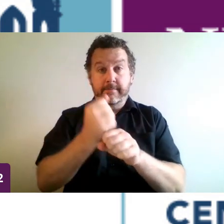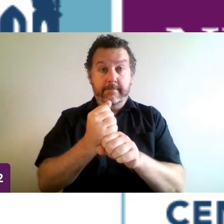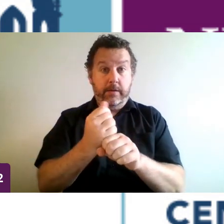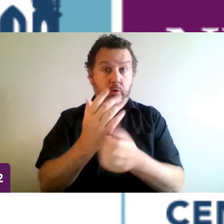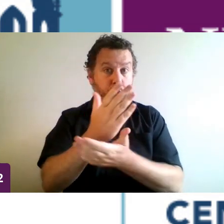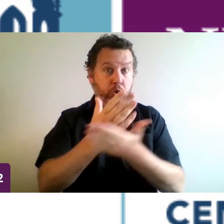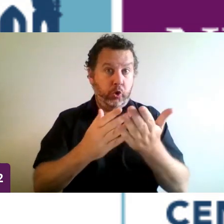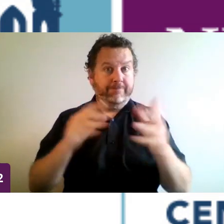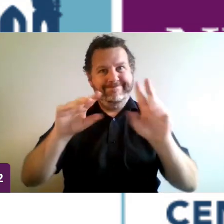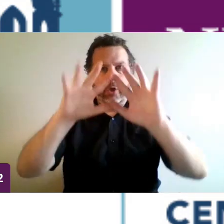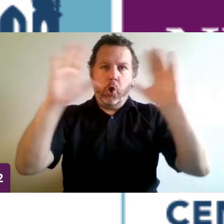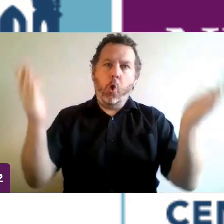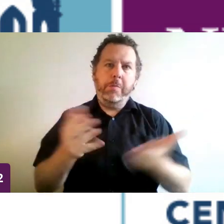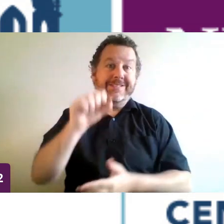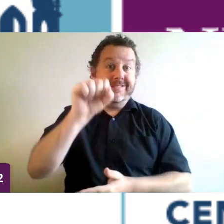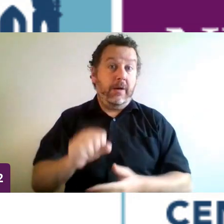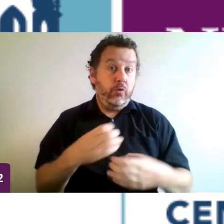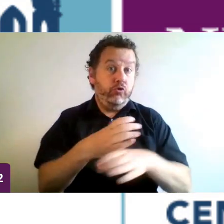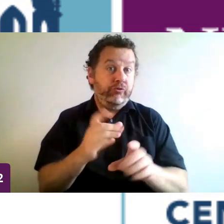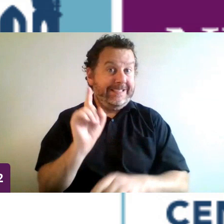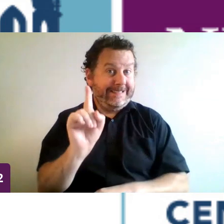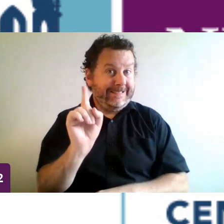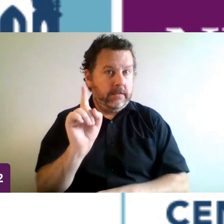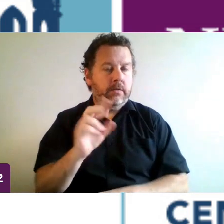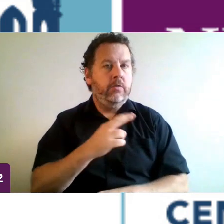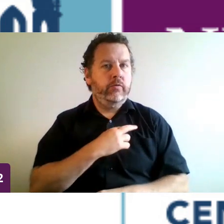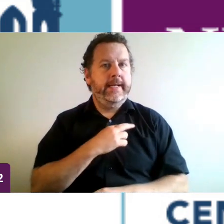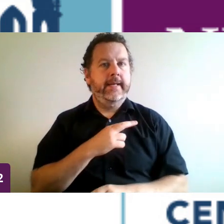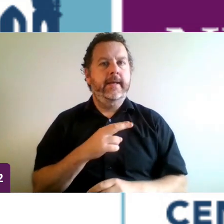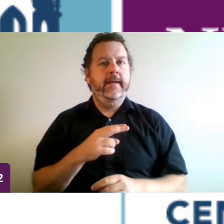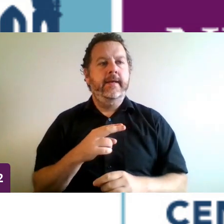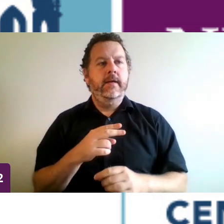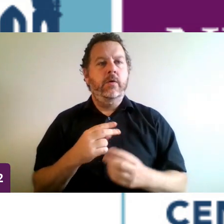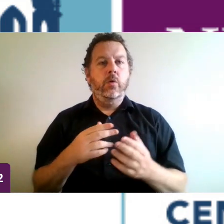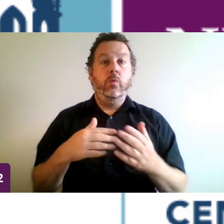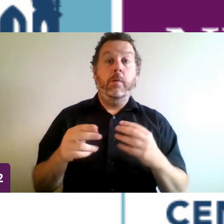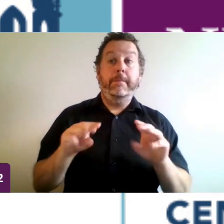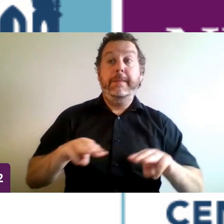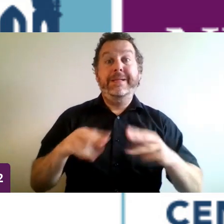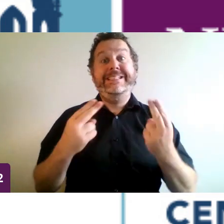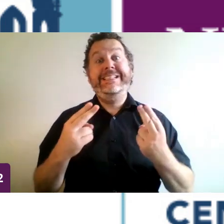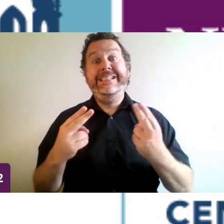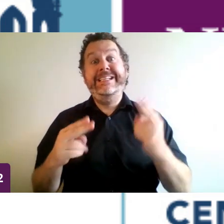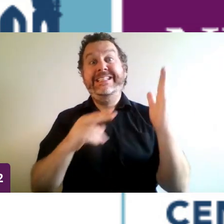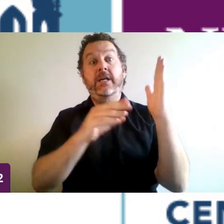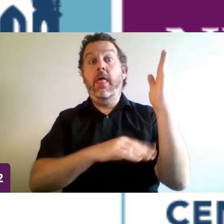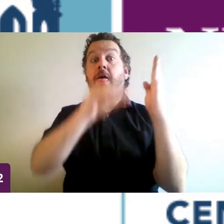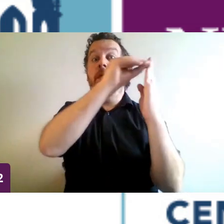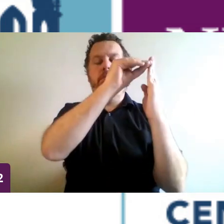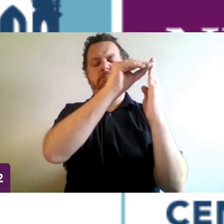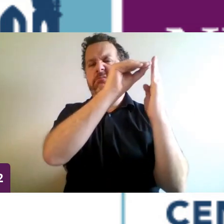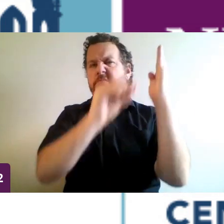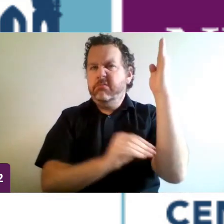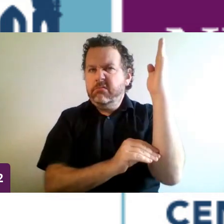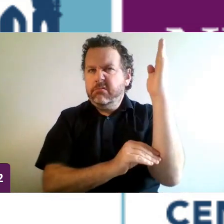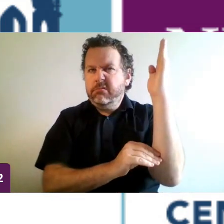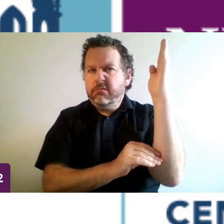it is not at the top of the hierarchy of needs. There is a strong hierarchy of needs designed socially people with disabilities